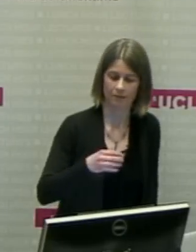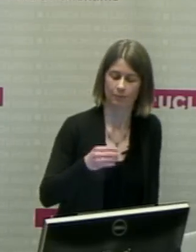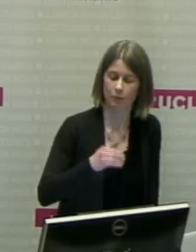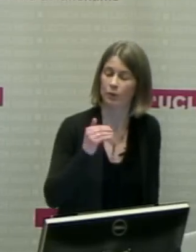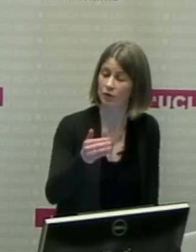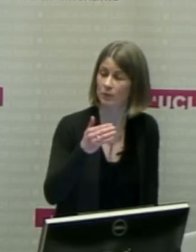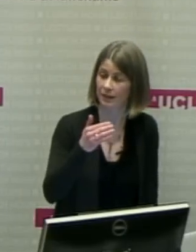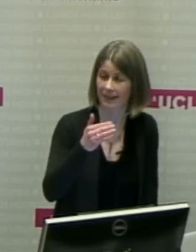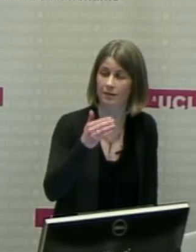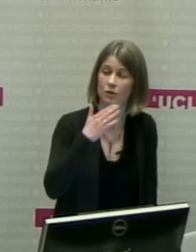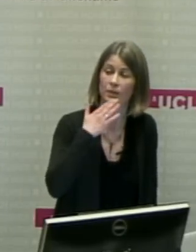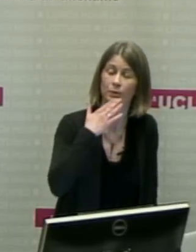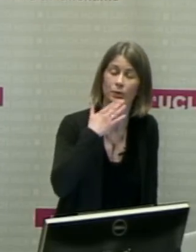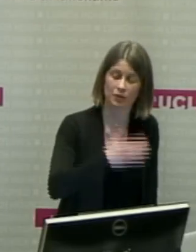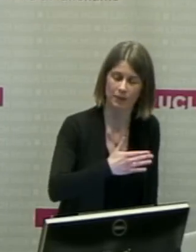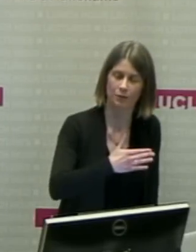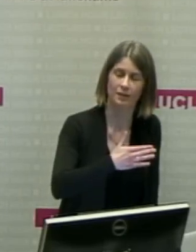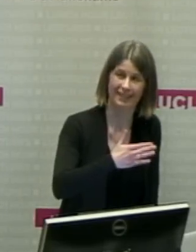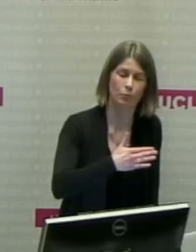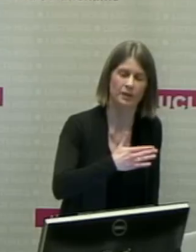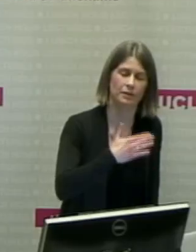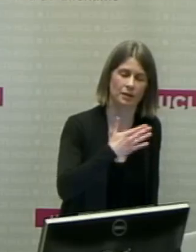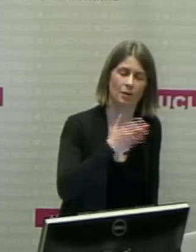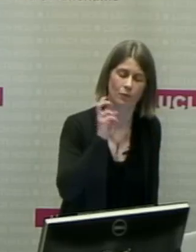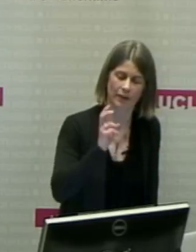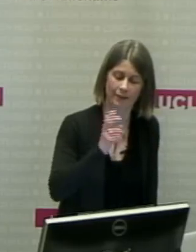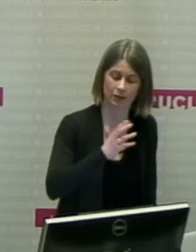people who are good lip-readers before they had the cochlear implant